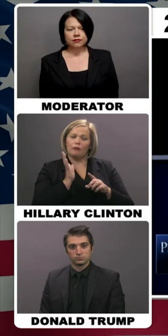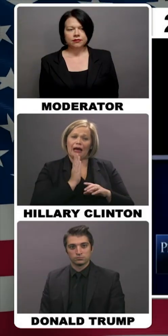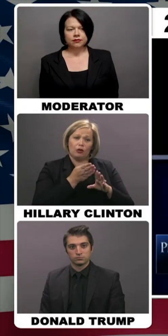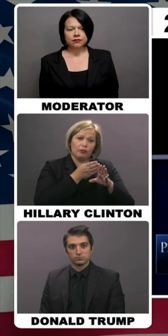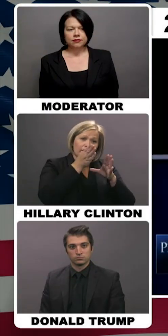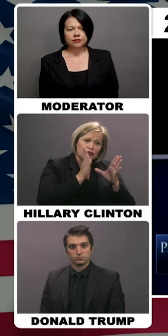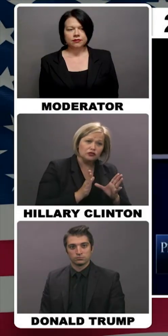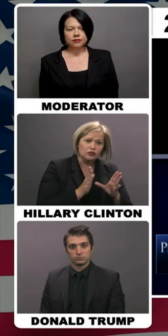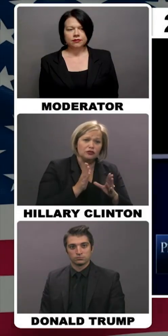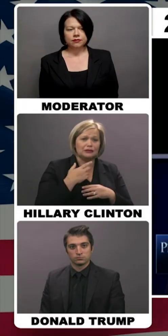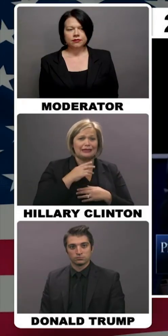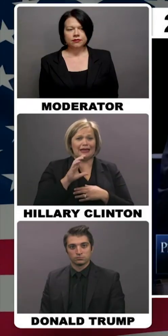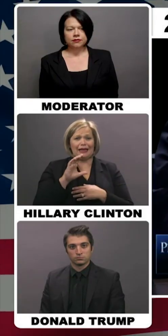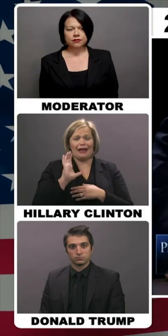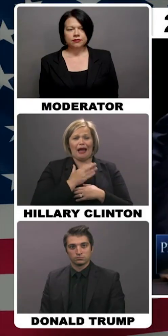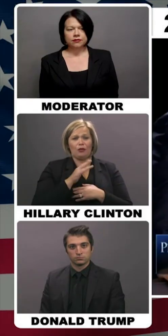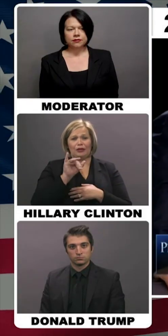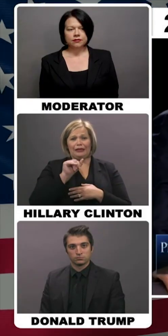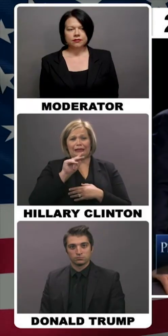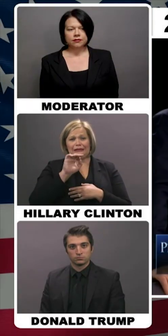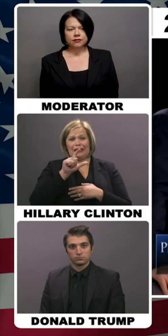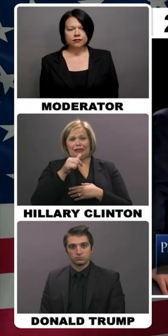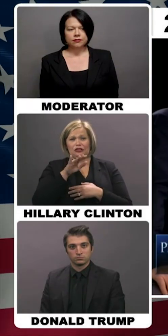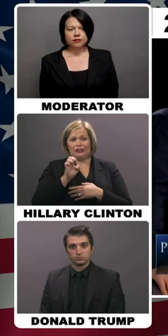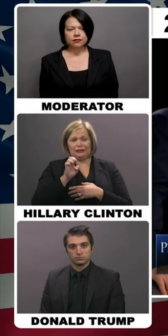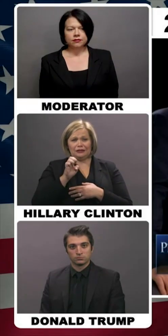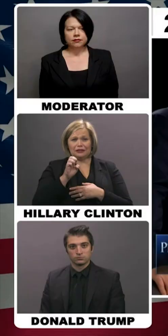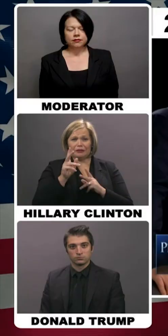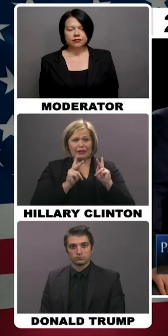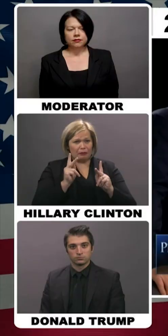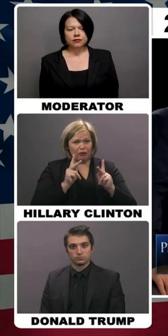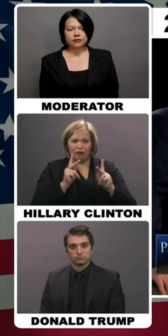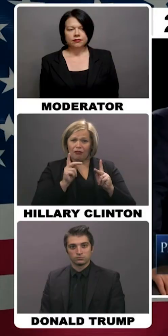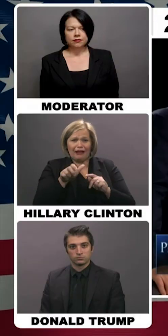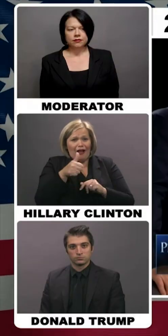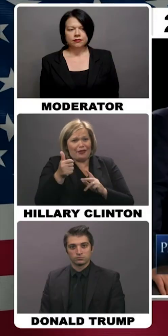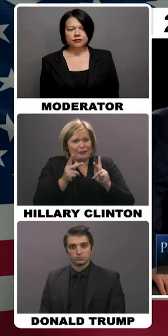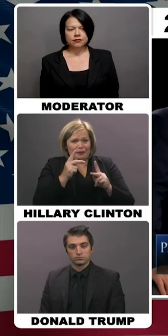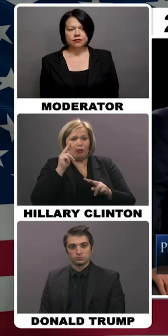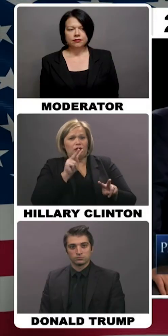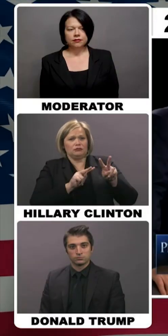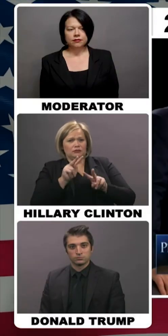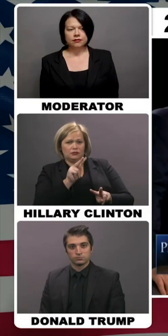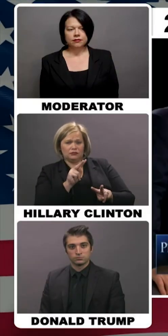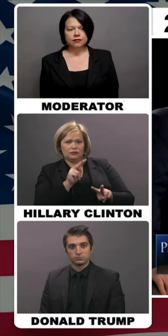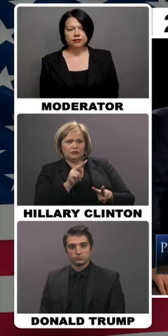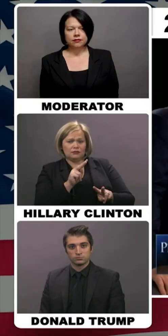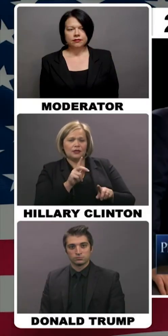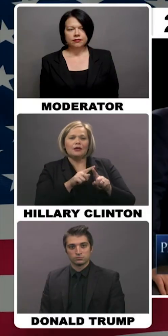uh, experts and others. But it is important for us as a uh, policy.